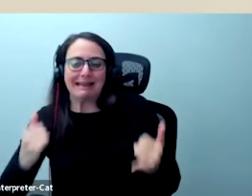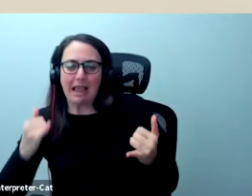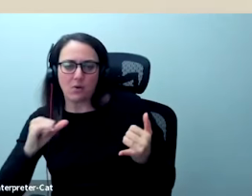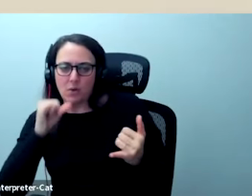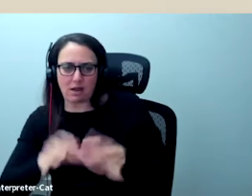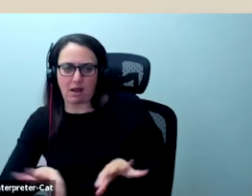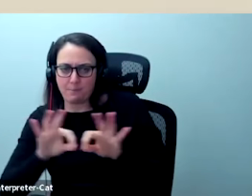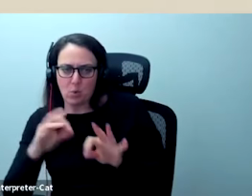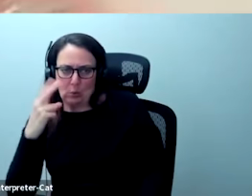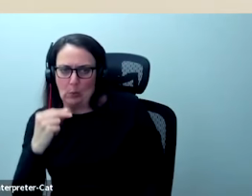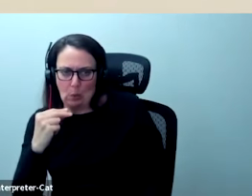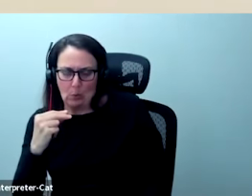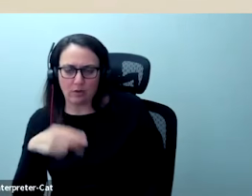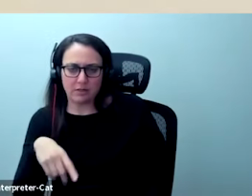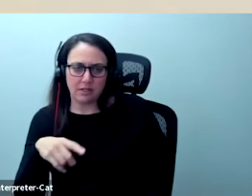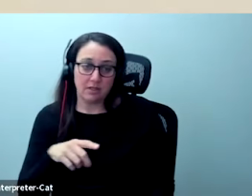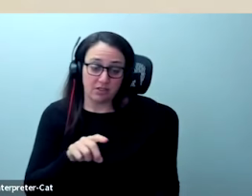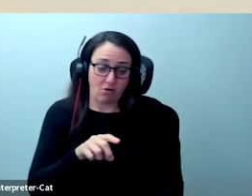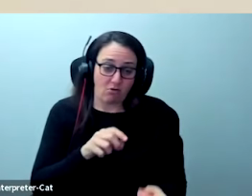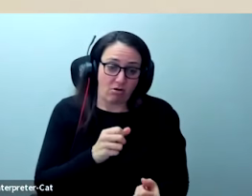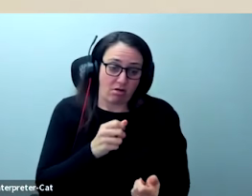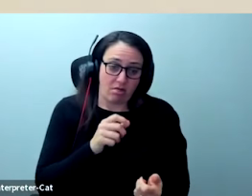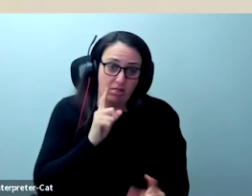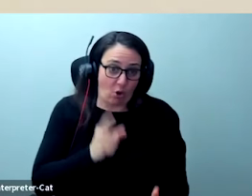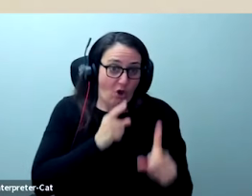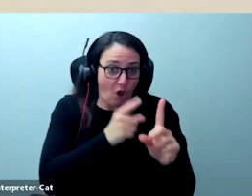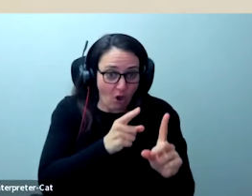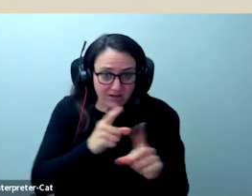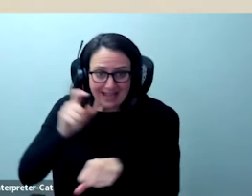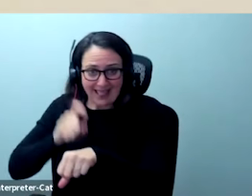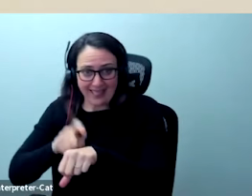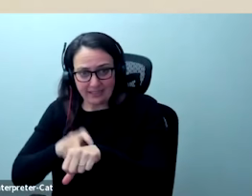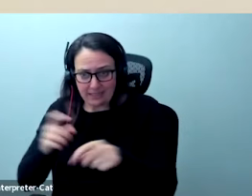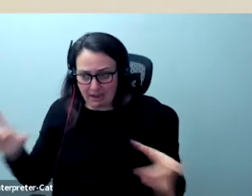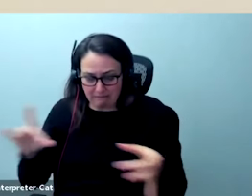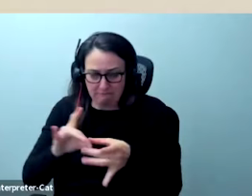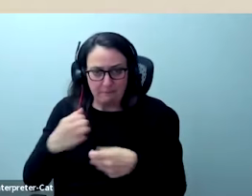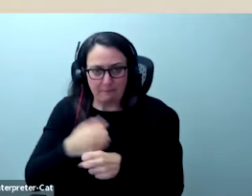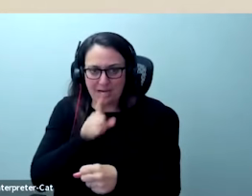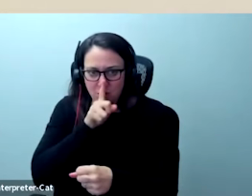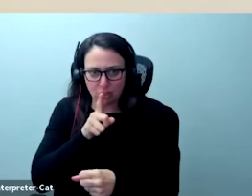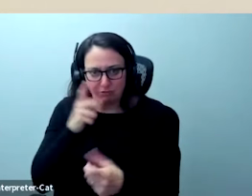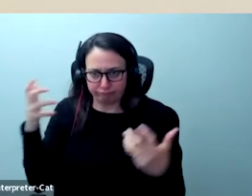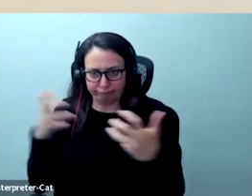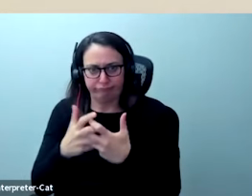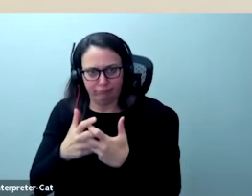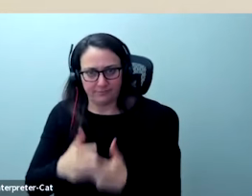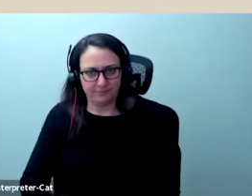So you need to marry the cause with the time and recognize that with the right case it's gonna go through.